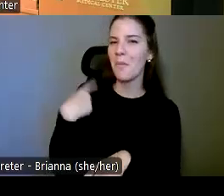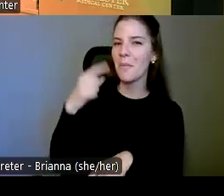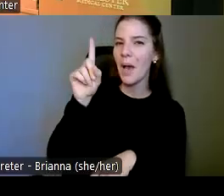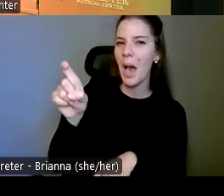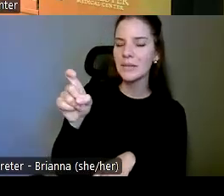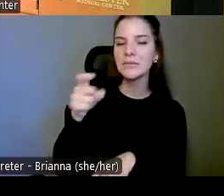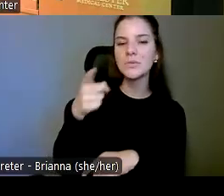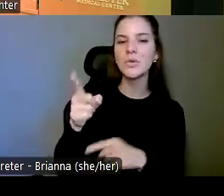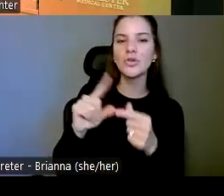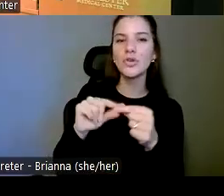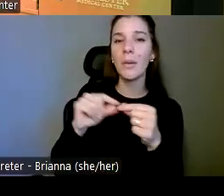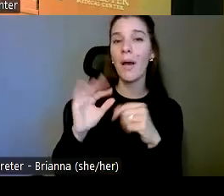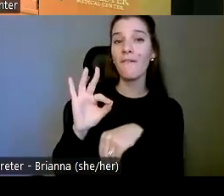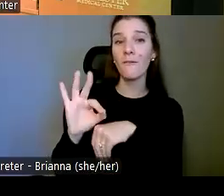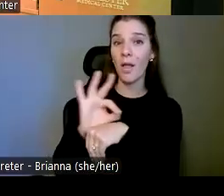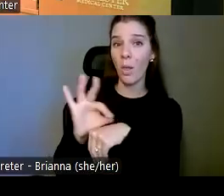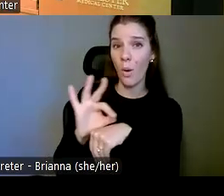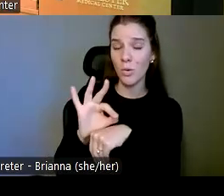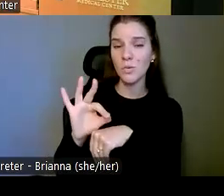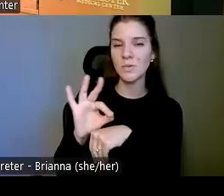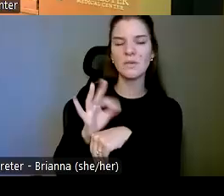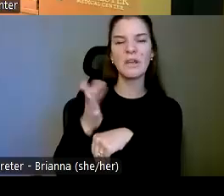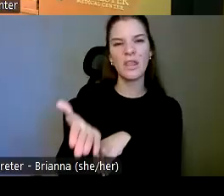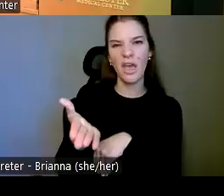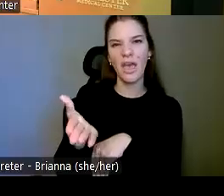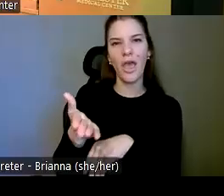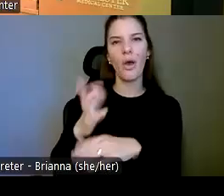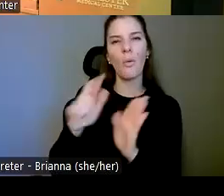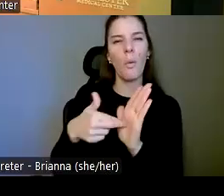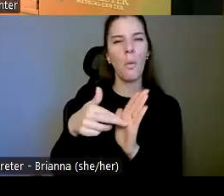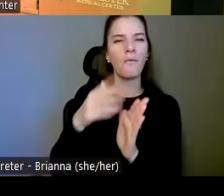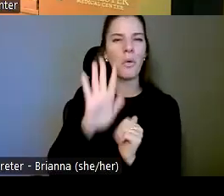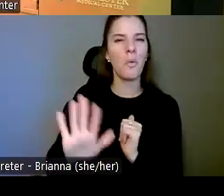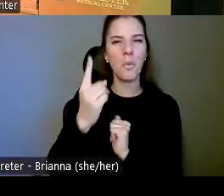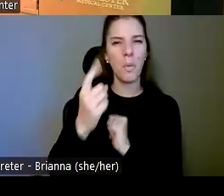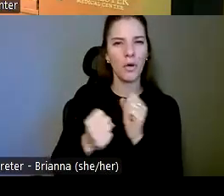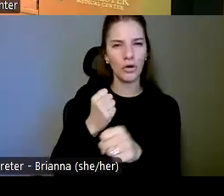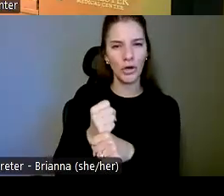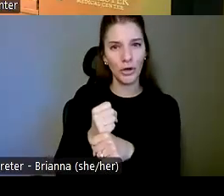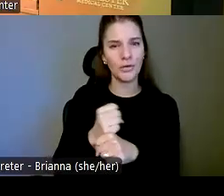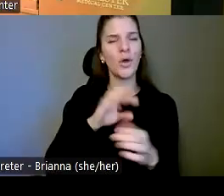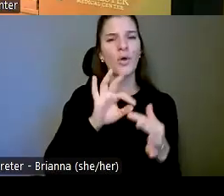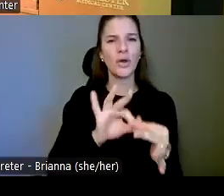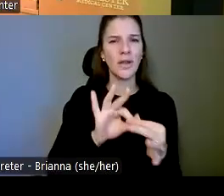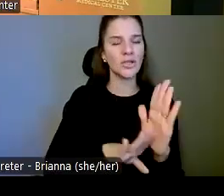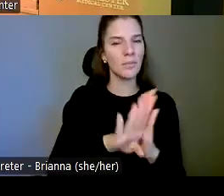talk about fellows and then being there for about a year, the relationship building is so important,